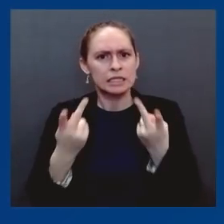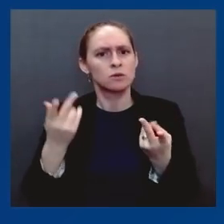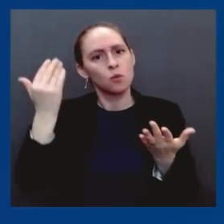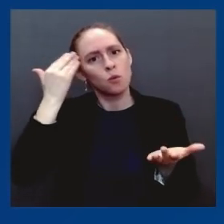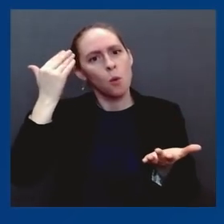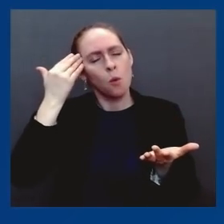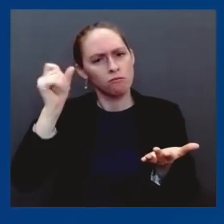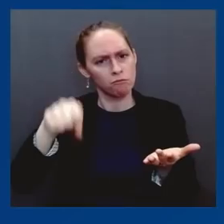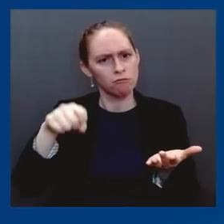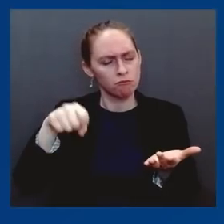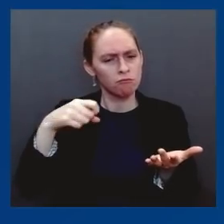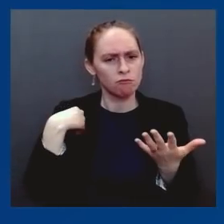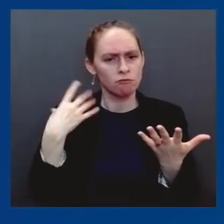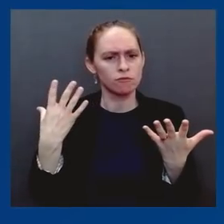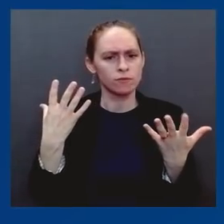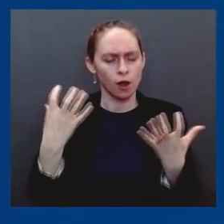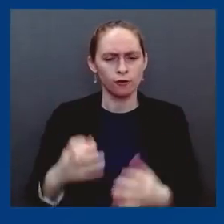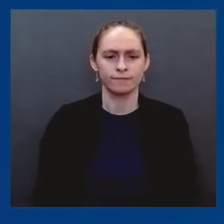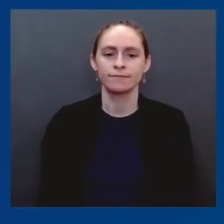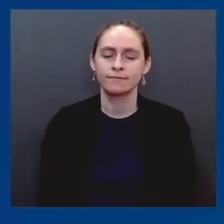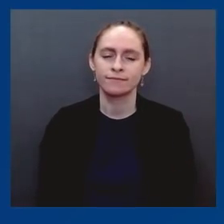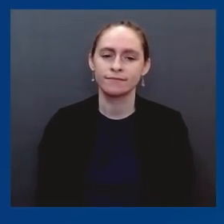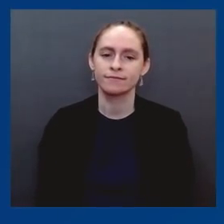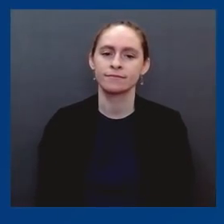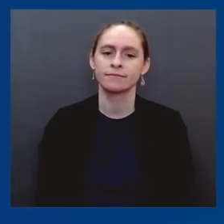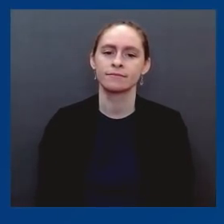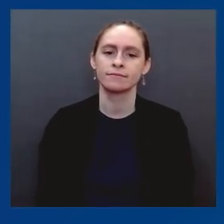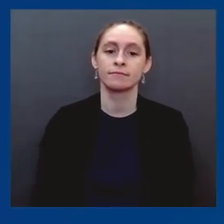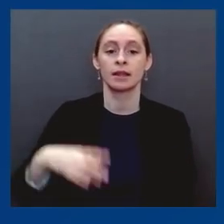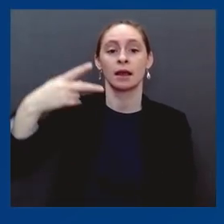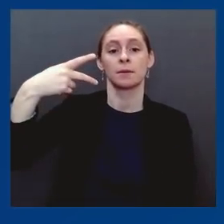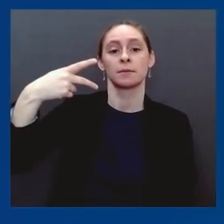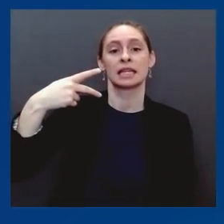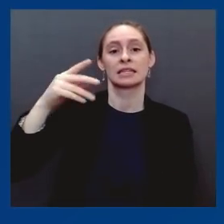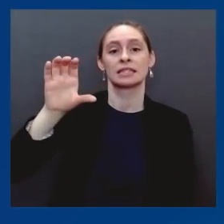but I want to again emphasize that both are critical tools to stop the spread of COVID-19.